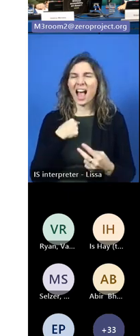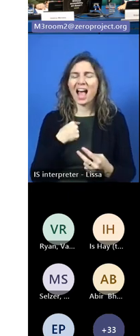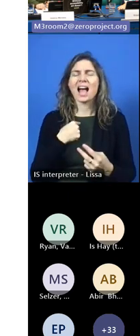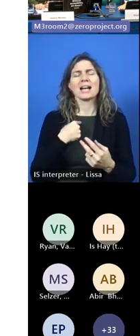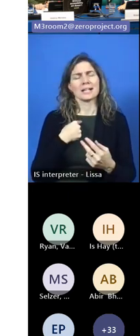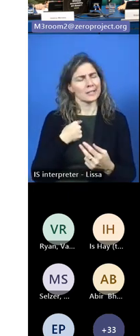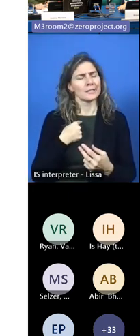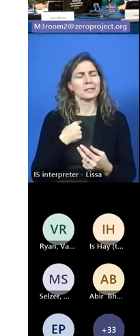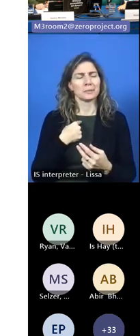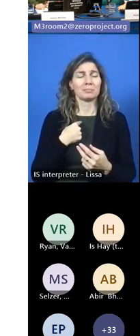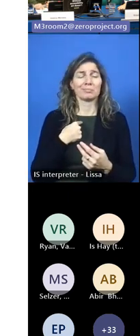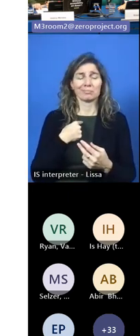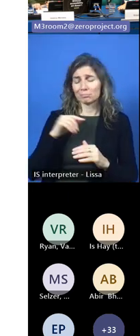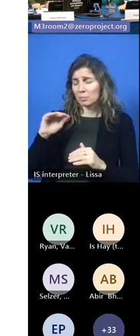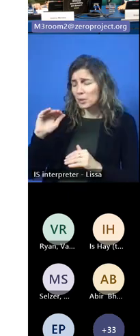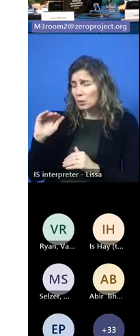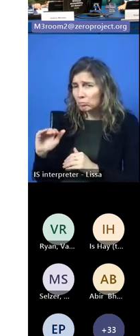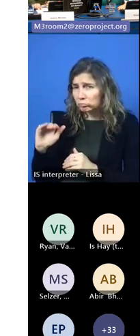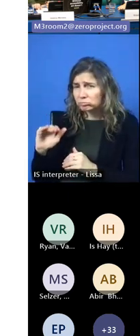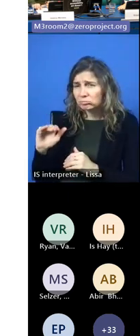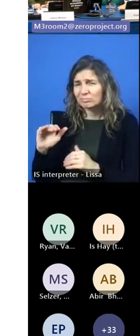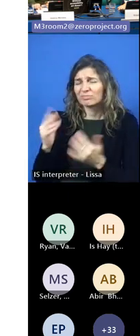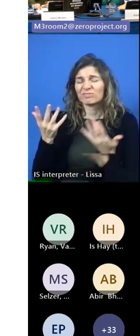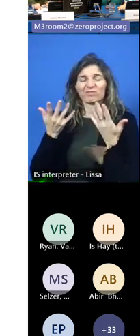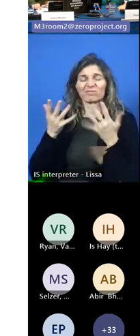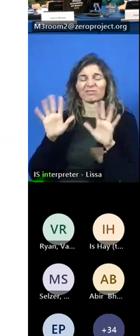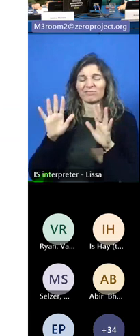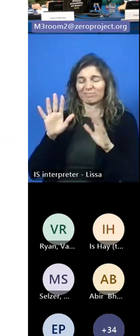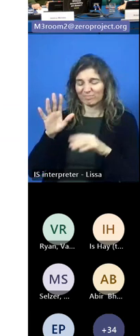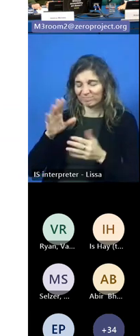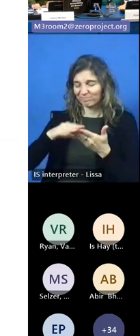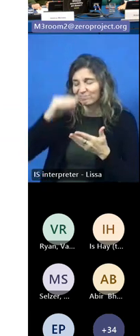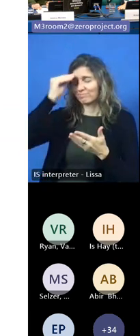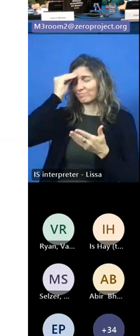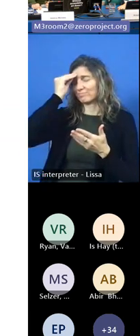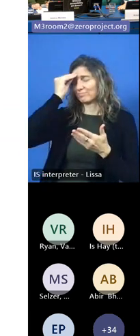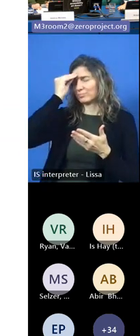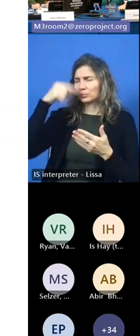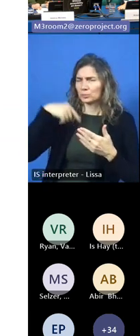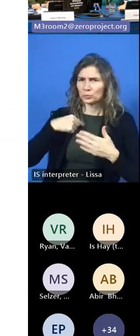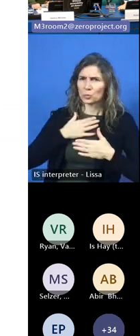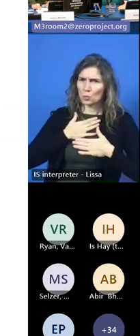in order to have my rights become a reality. JÉSSICA MENDES: (Language Unknown to Captioner)